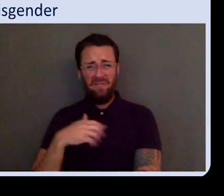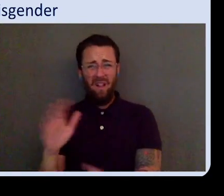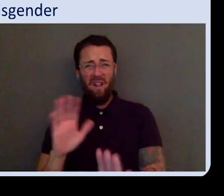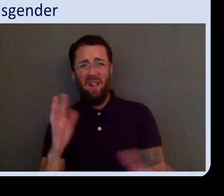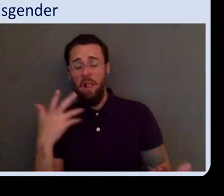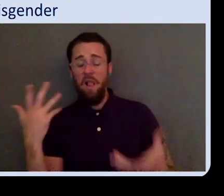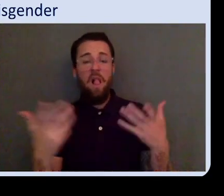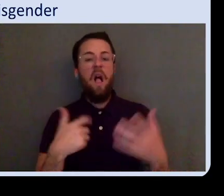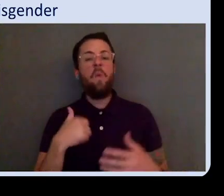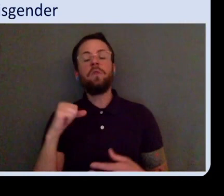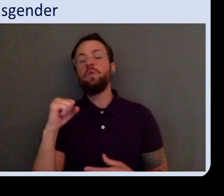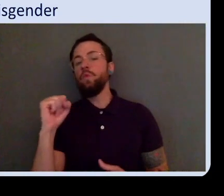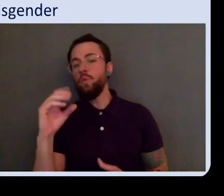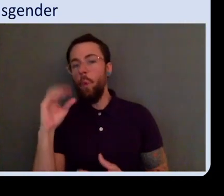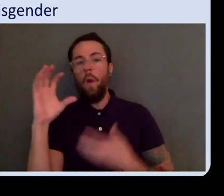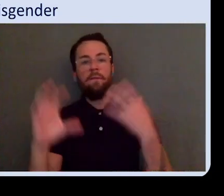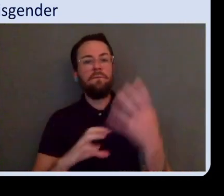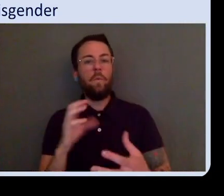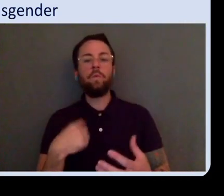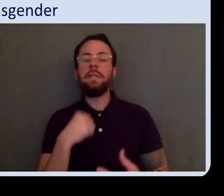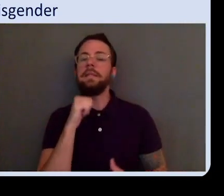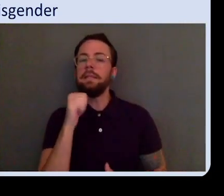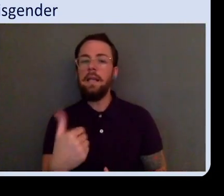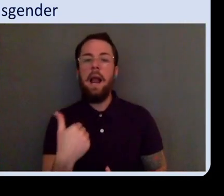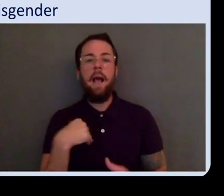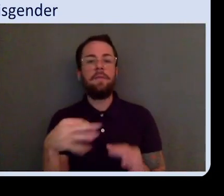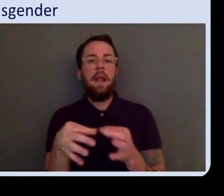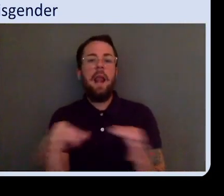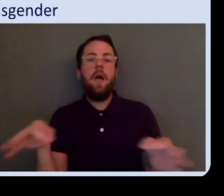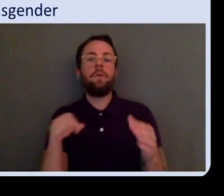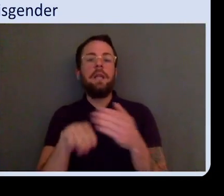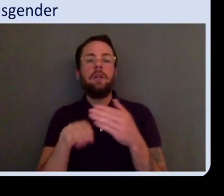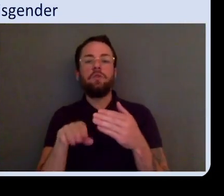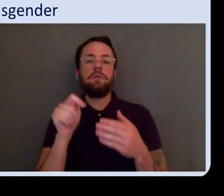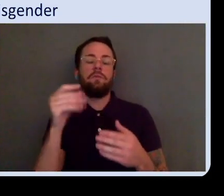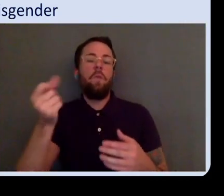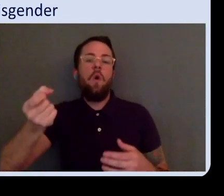don't want to go into the male box.